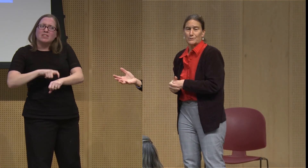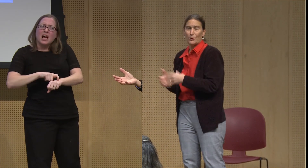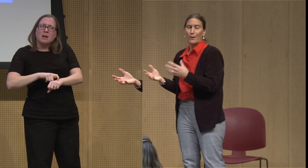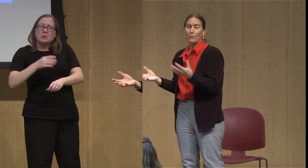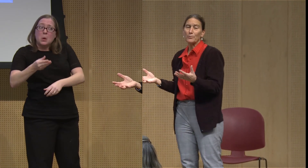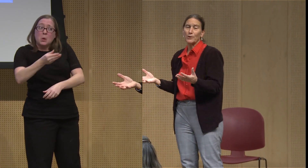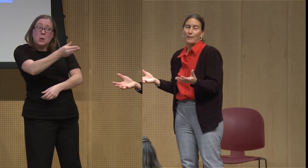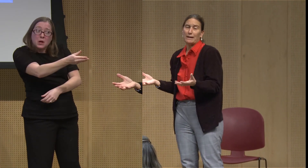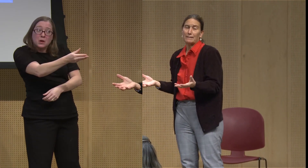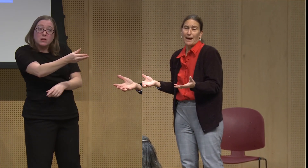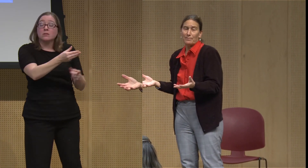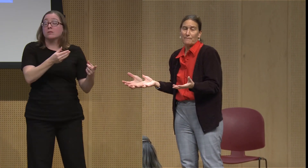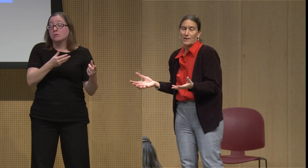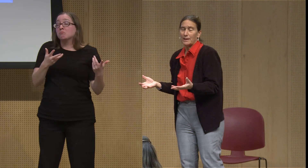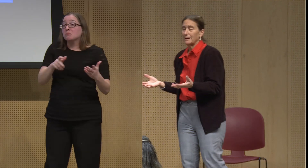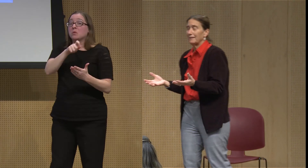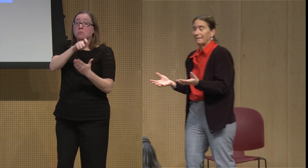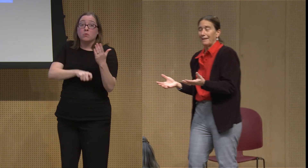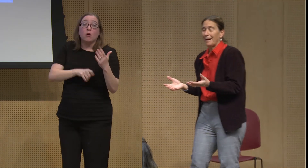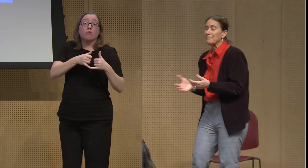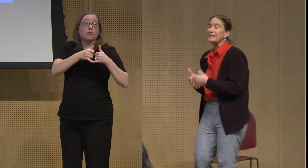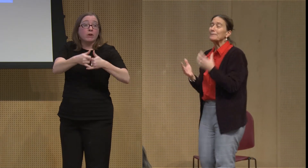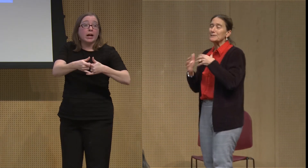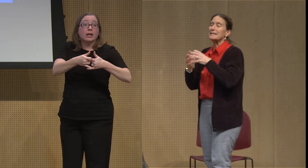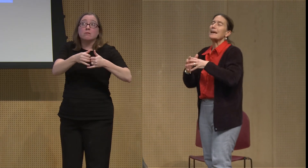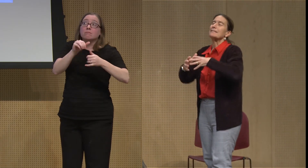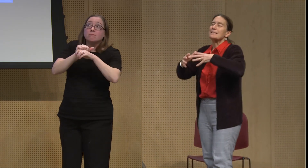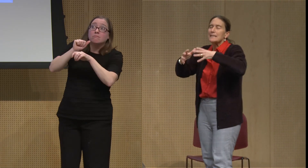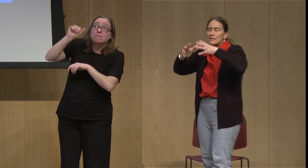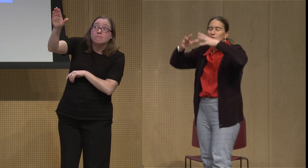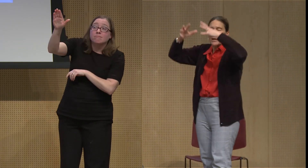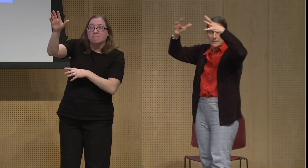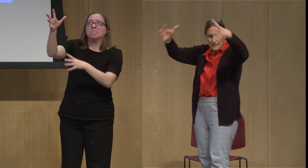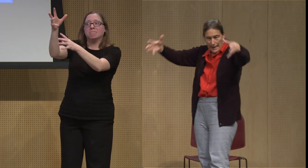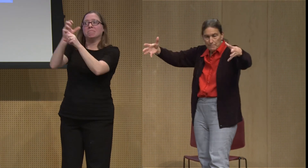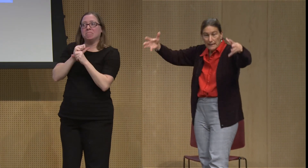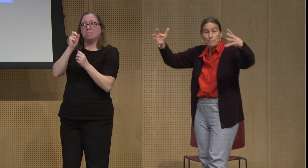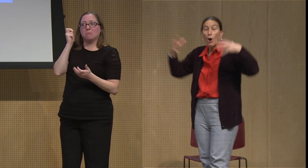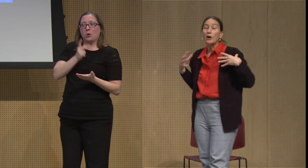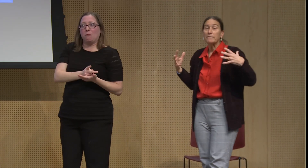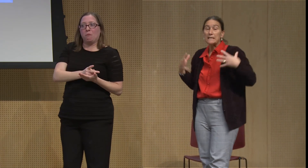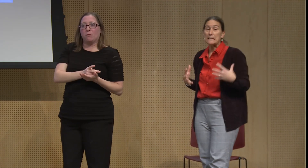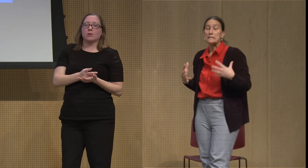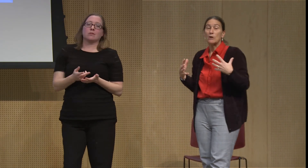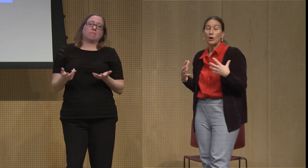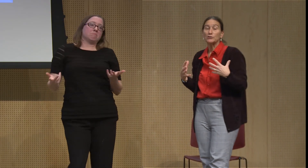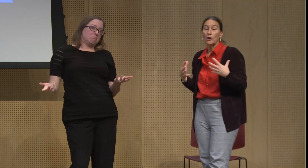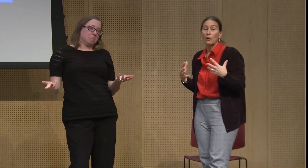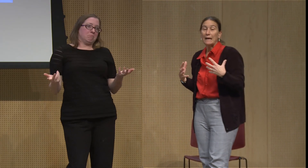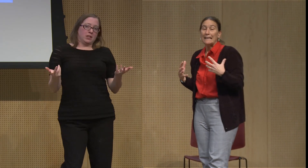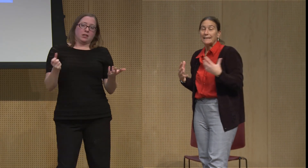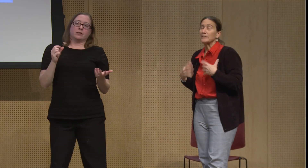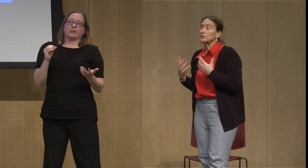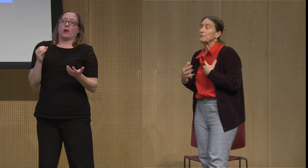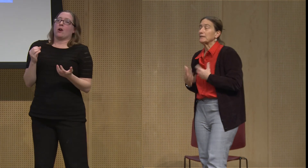SO I WROTE THE GRANT AND GOT THE FUNDING. I MEAN, IT WAS--AGAIN, THINGS JUST HAPPEN, AND PART OF IT IS, ALSO, NOT JUST BECAUSE PEOPLE